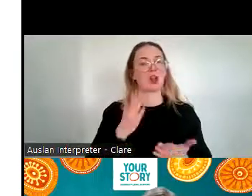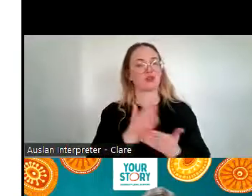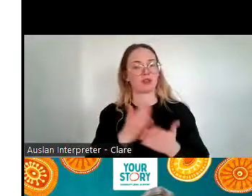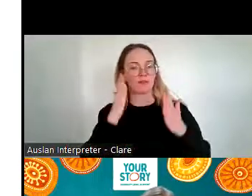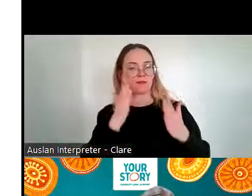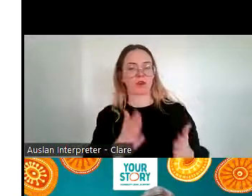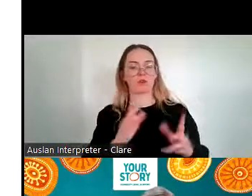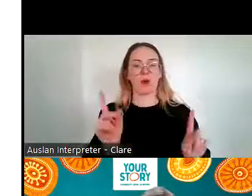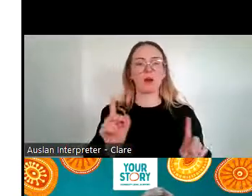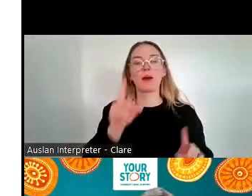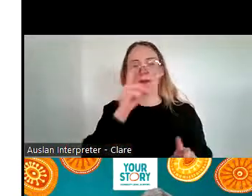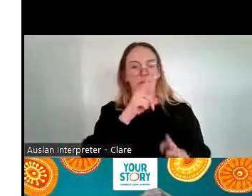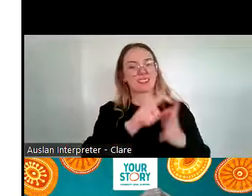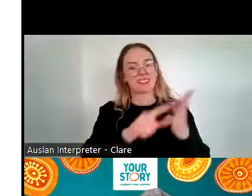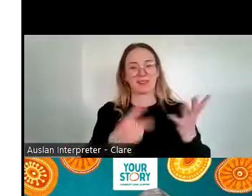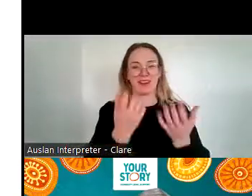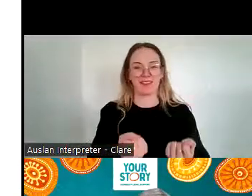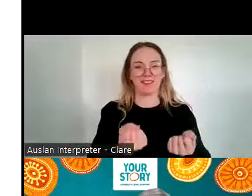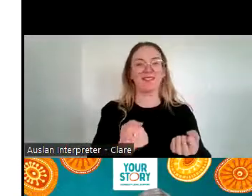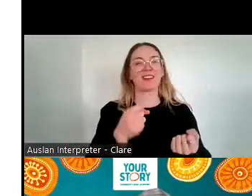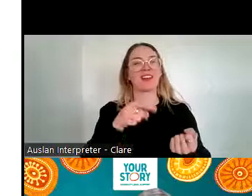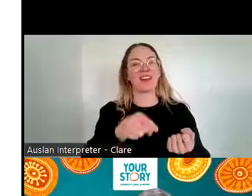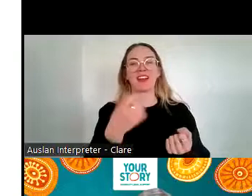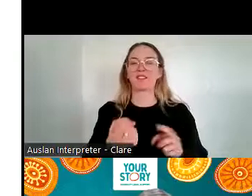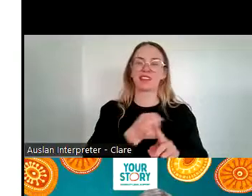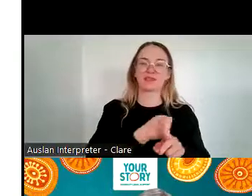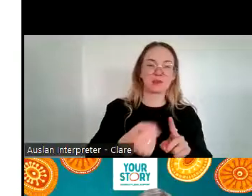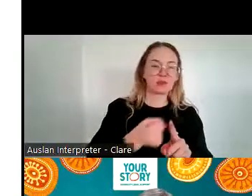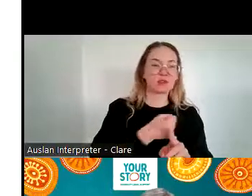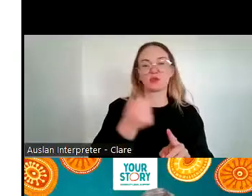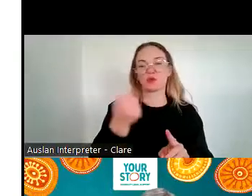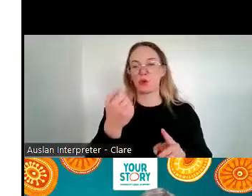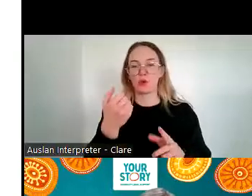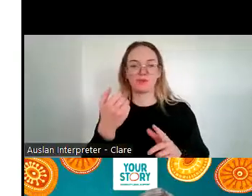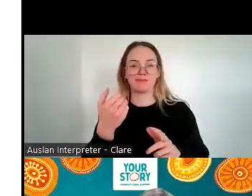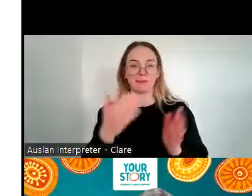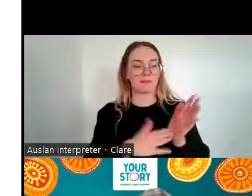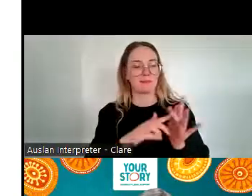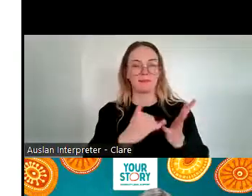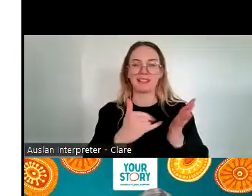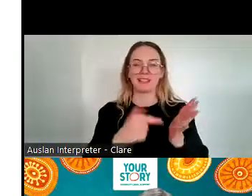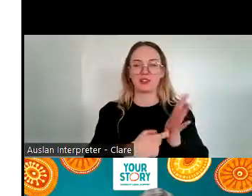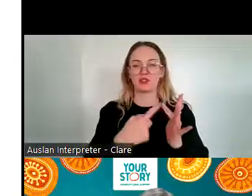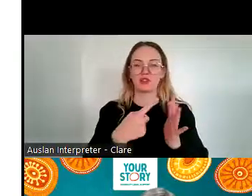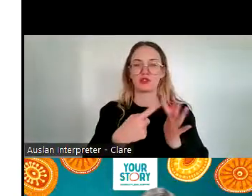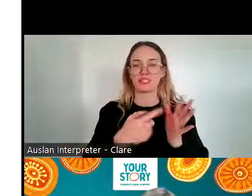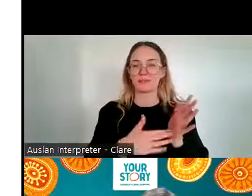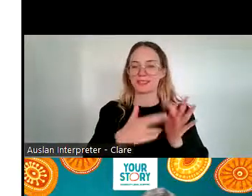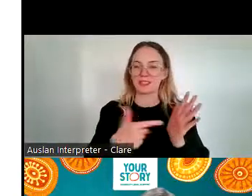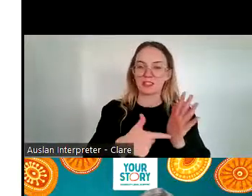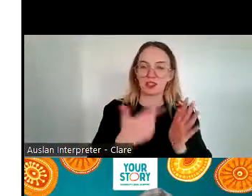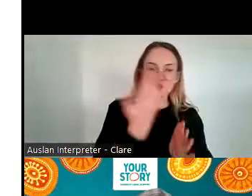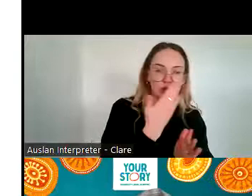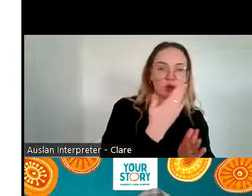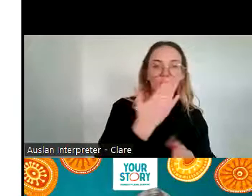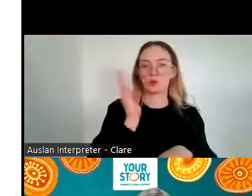who have experienced mistreatment in schools, workplaces, gaols and detention centres, forensic